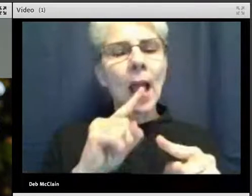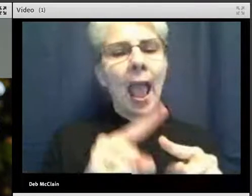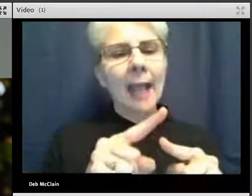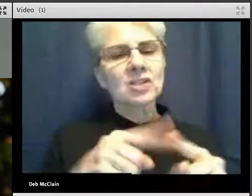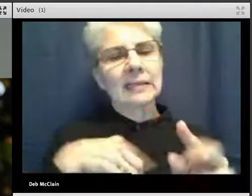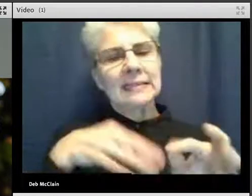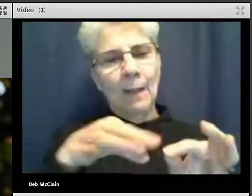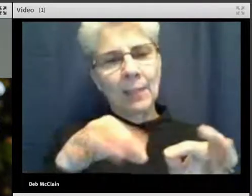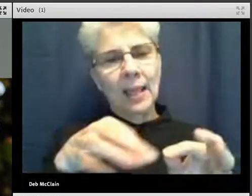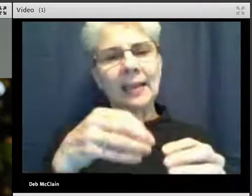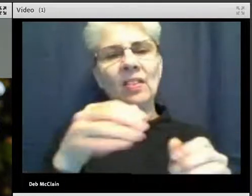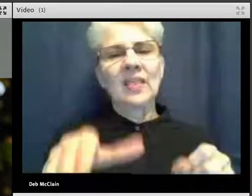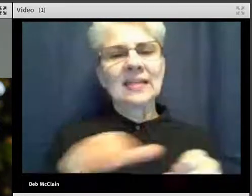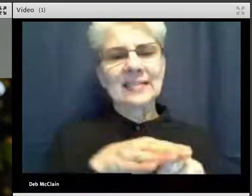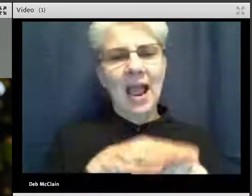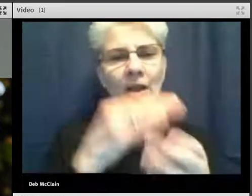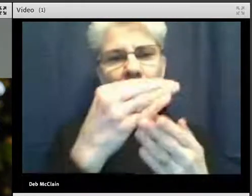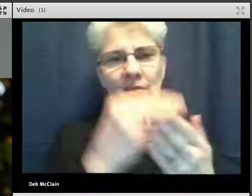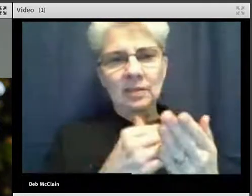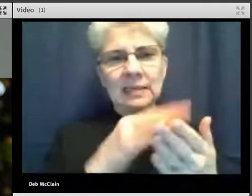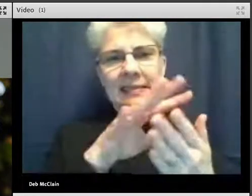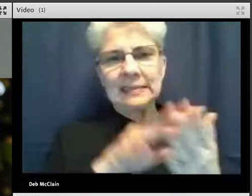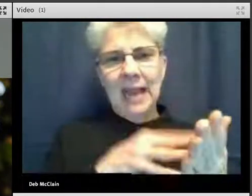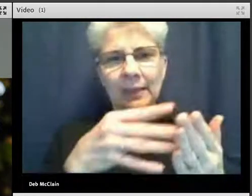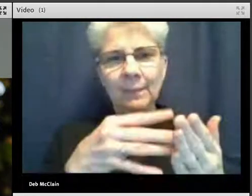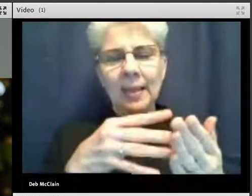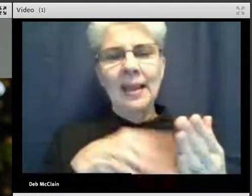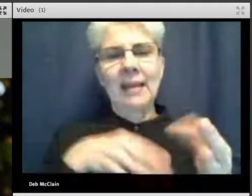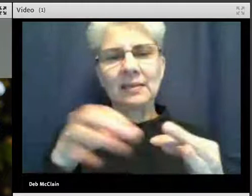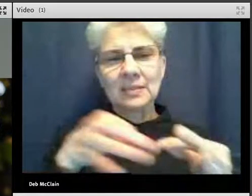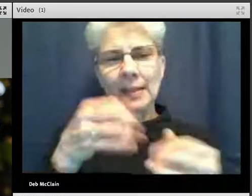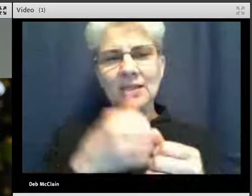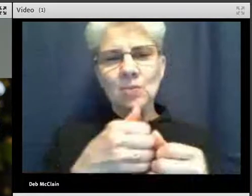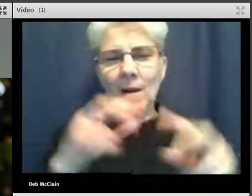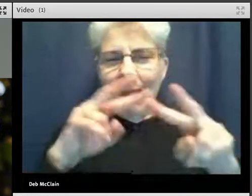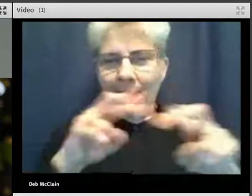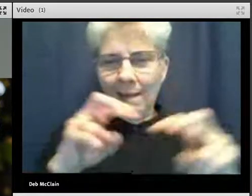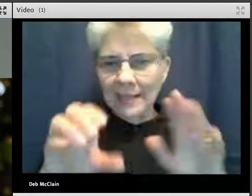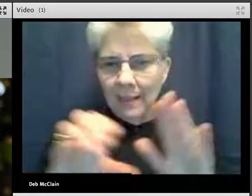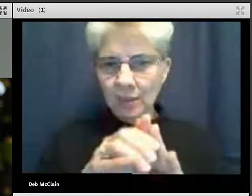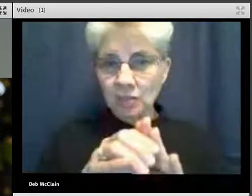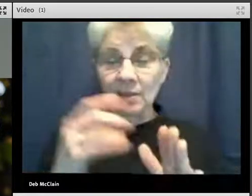It will actually walk you through your entire document and take you through each thing and it will analyze the images